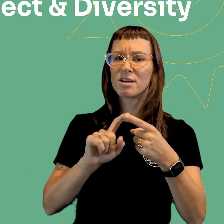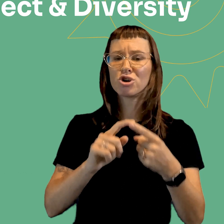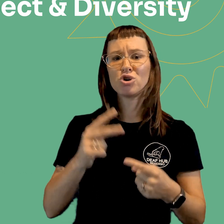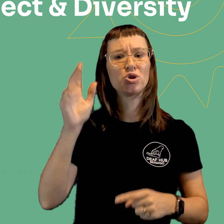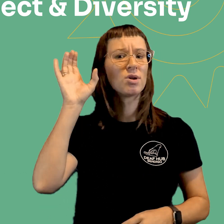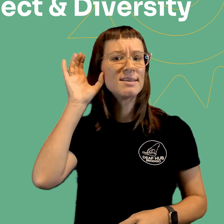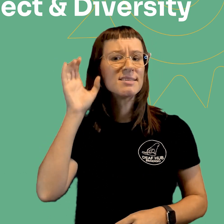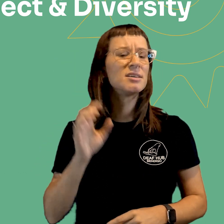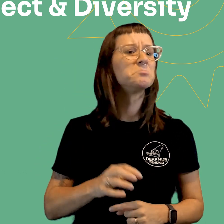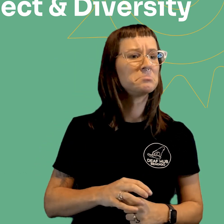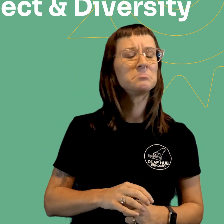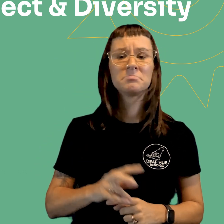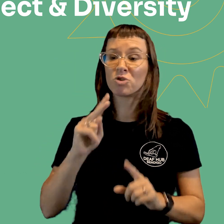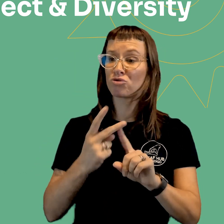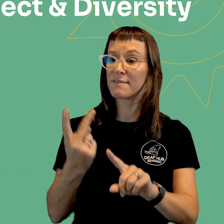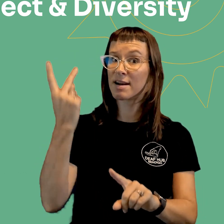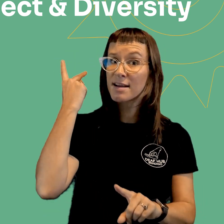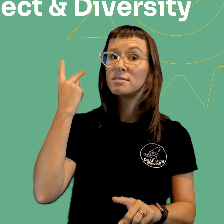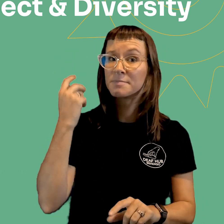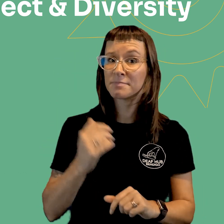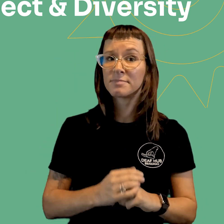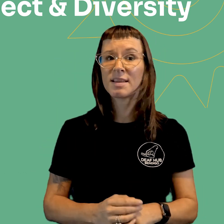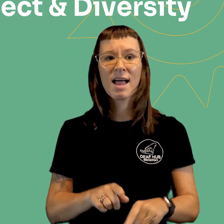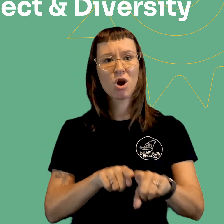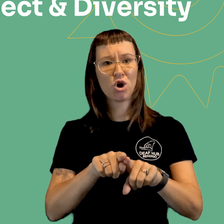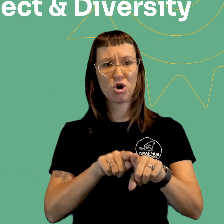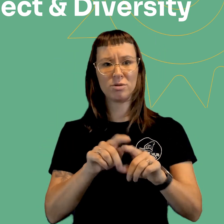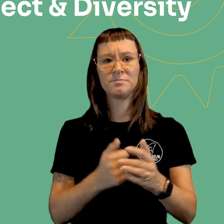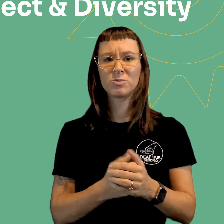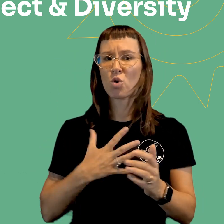evolve our approach to ensure greater equality and inclusion across the Loddon Mallee region.